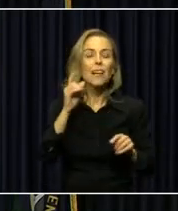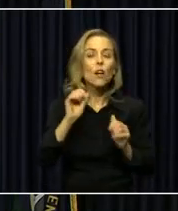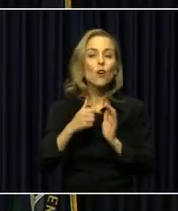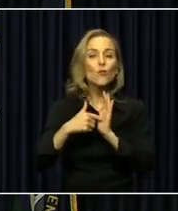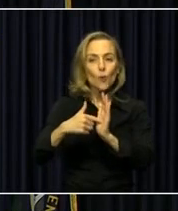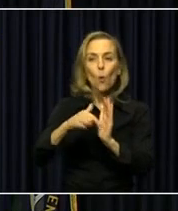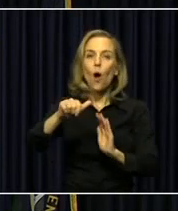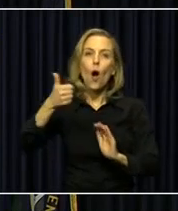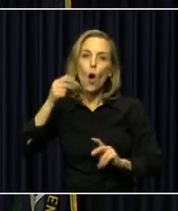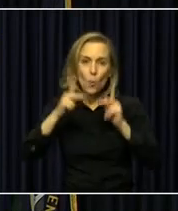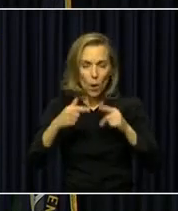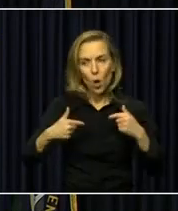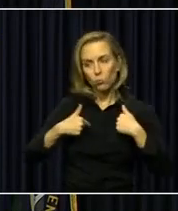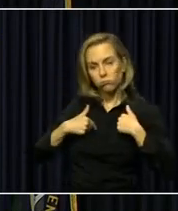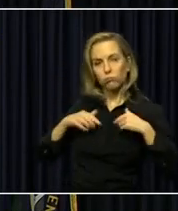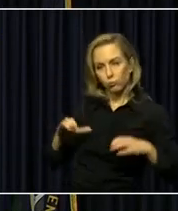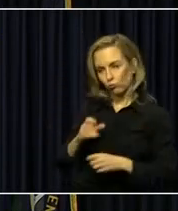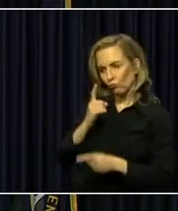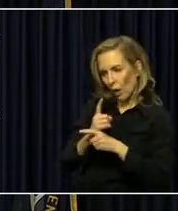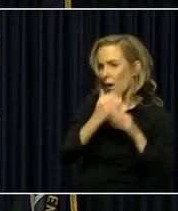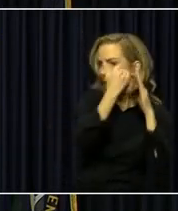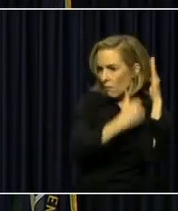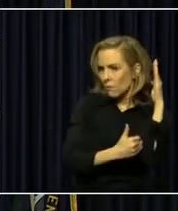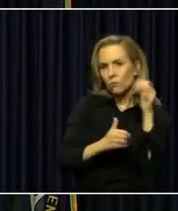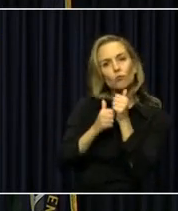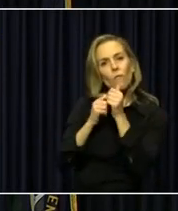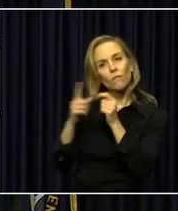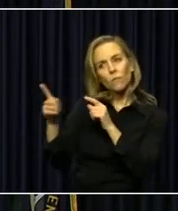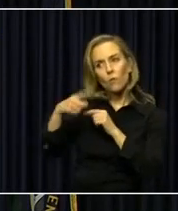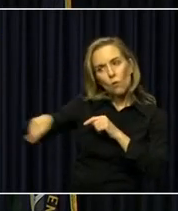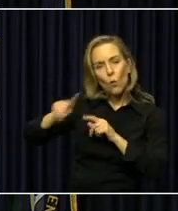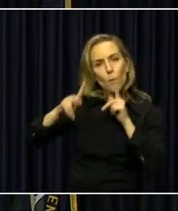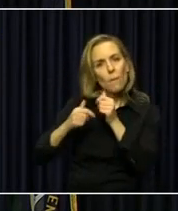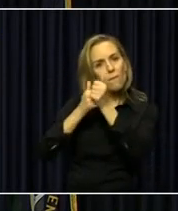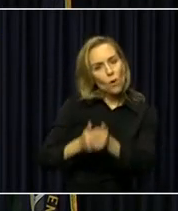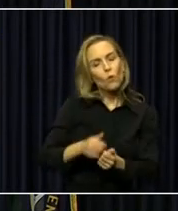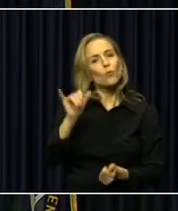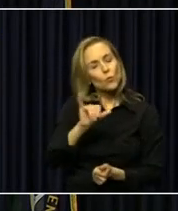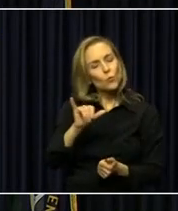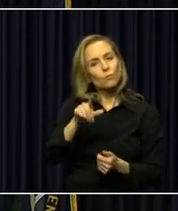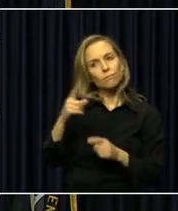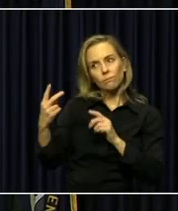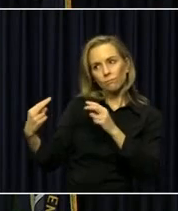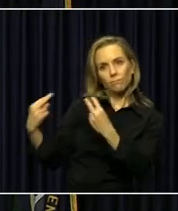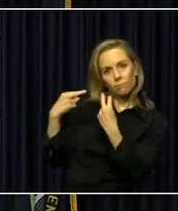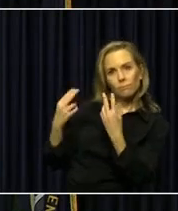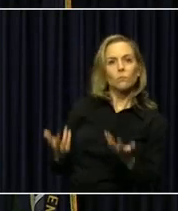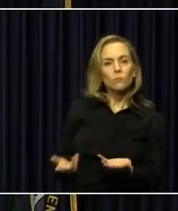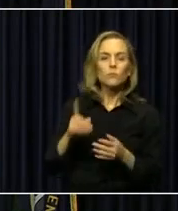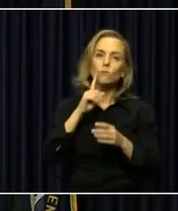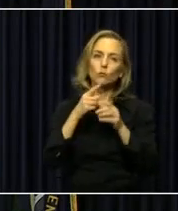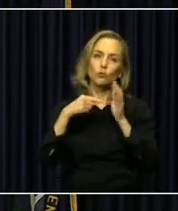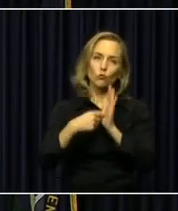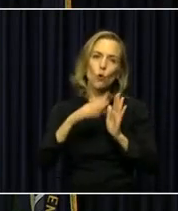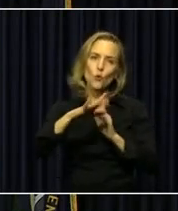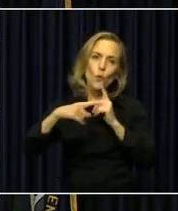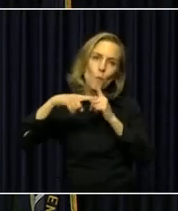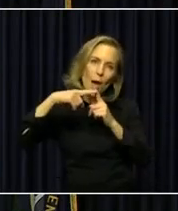I NOTICED LAST WEEK A LOT OF NATIONAL ATTENTION WAS FOCUSED